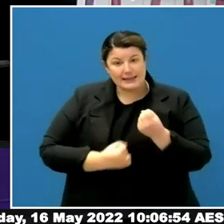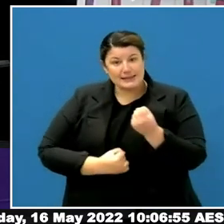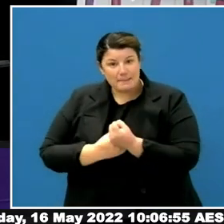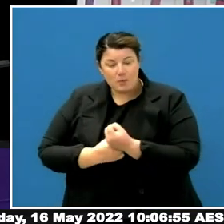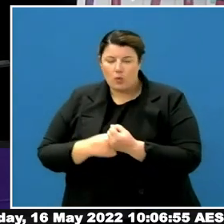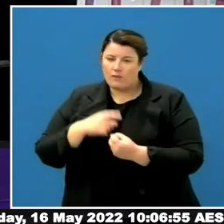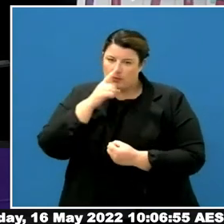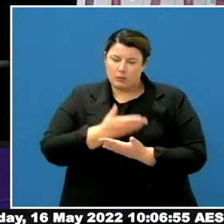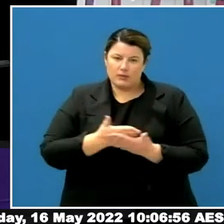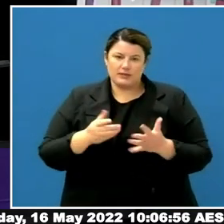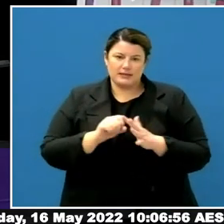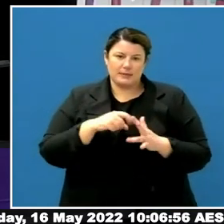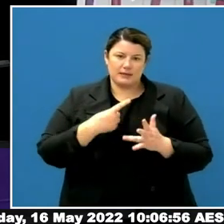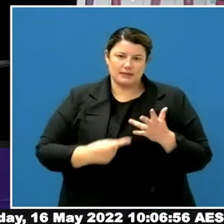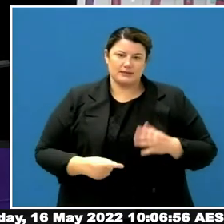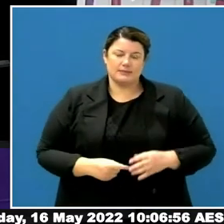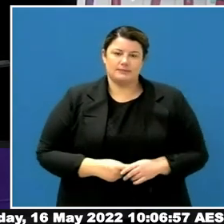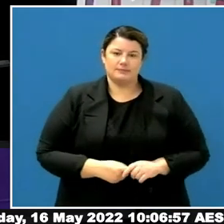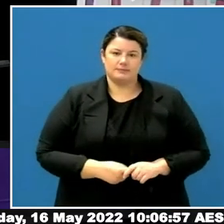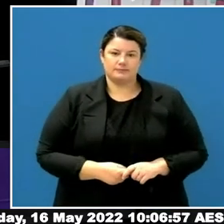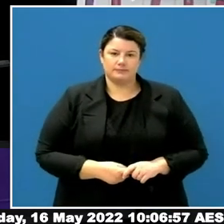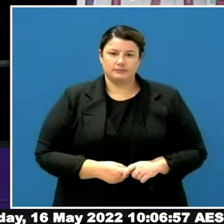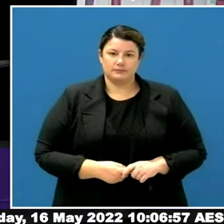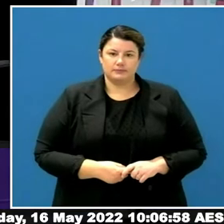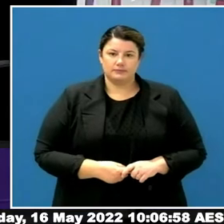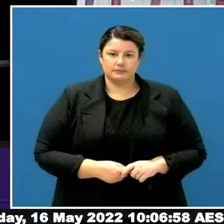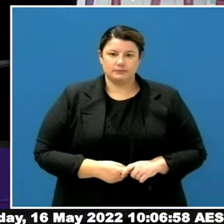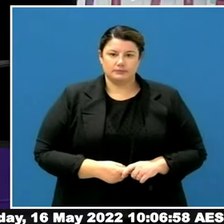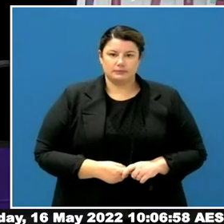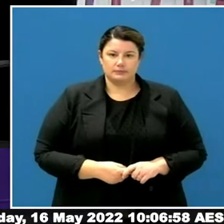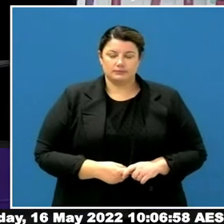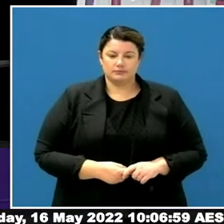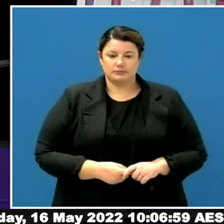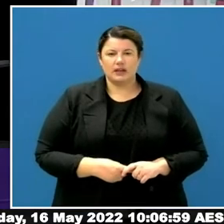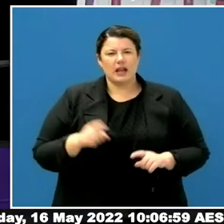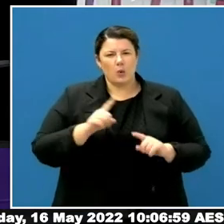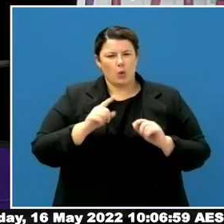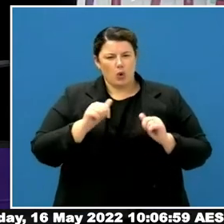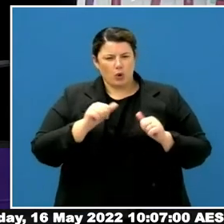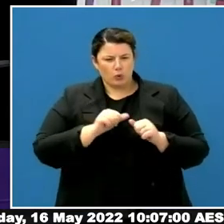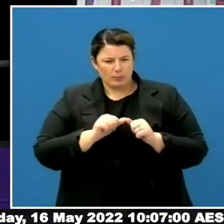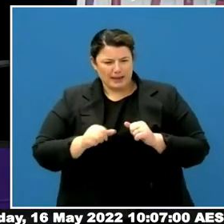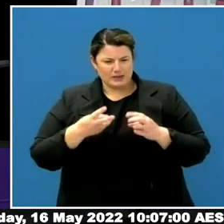disability, and to have regard to examples of best practice and innovative modes of